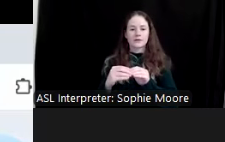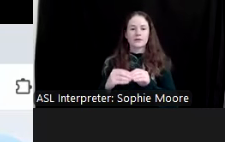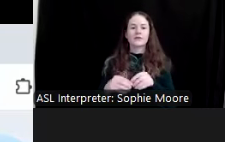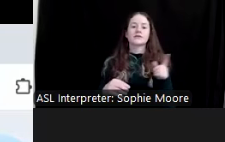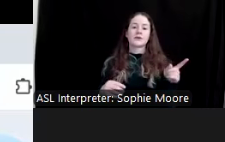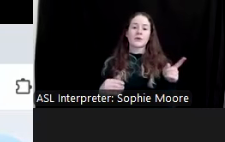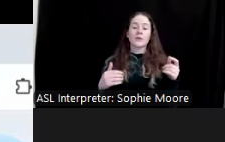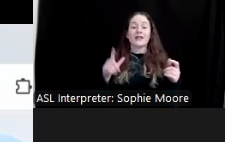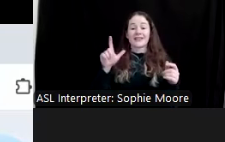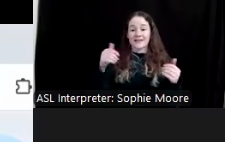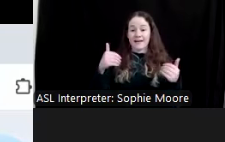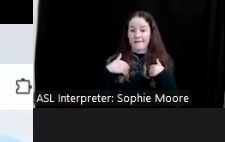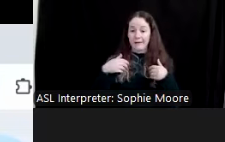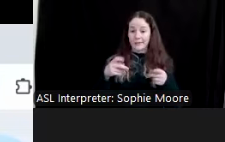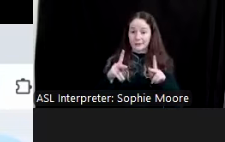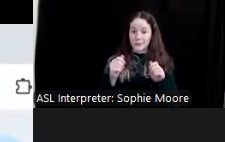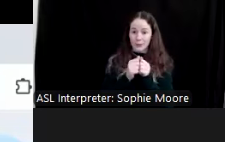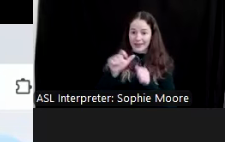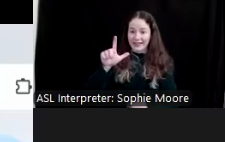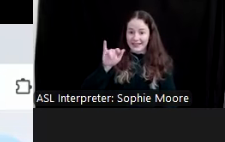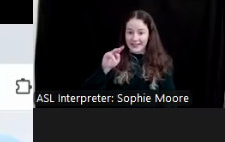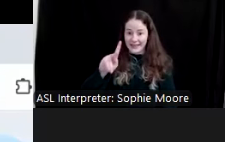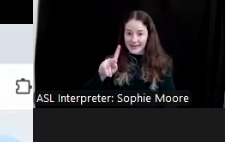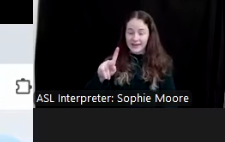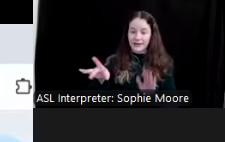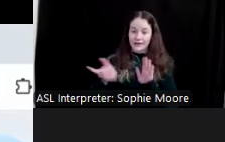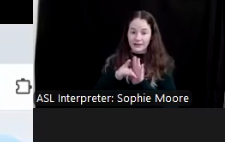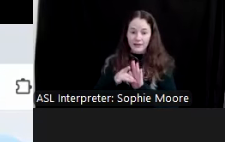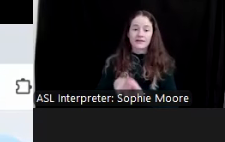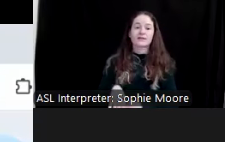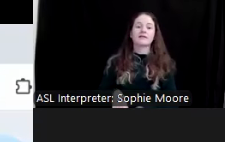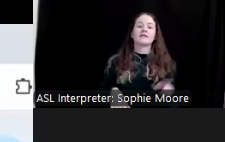could access to learn more. Got Lexington Louisville. I do want to